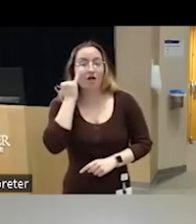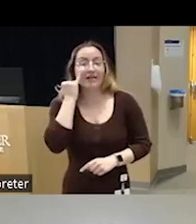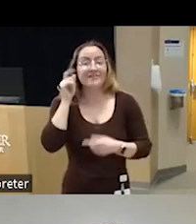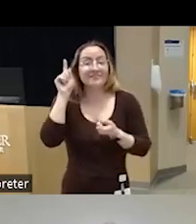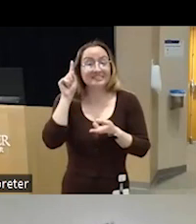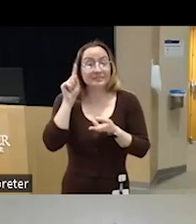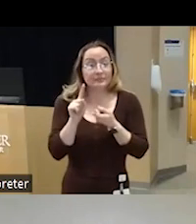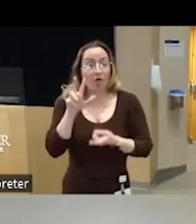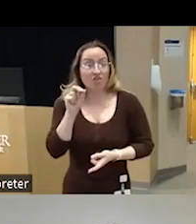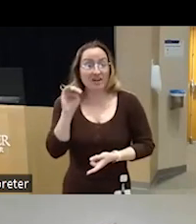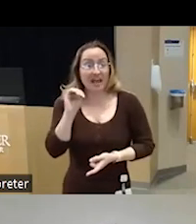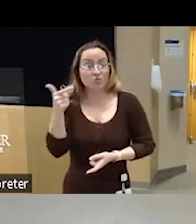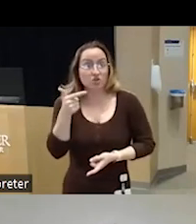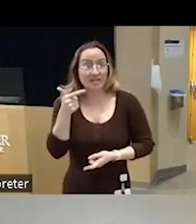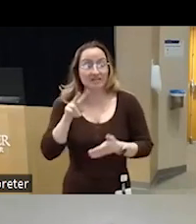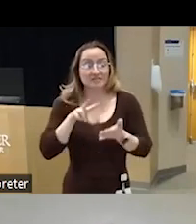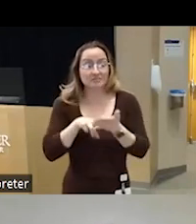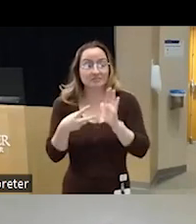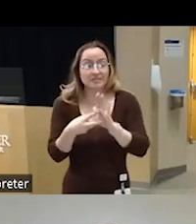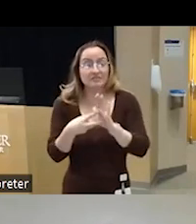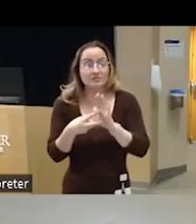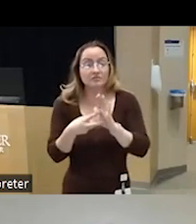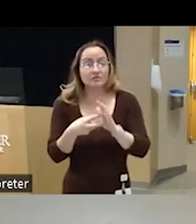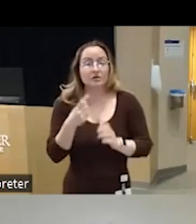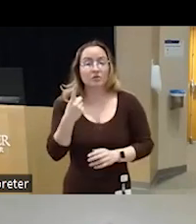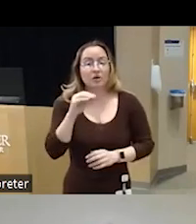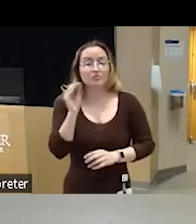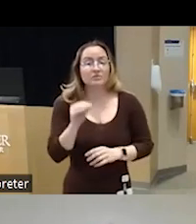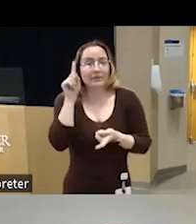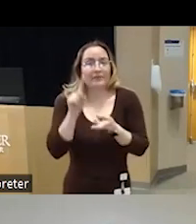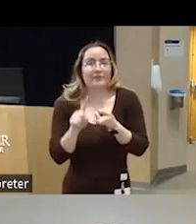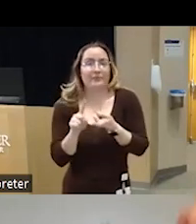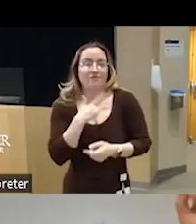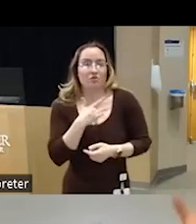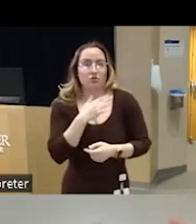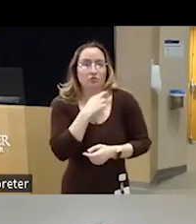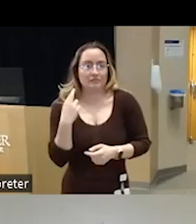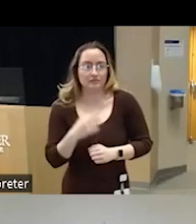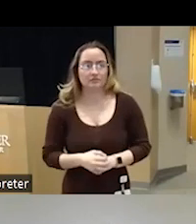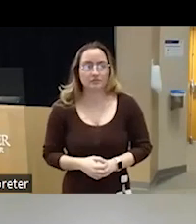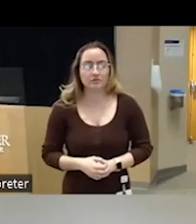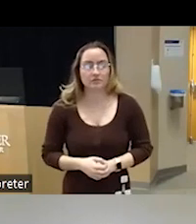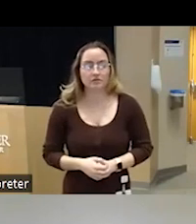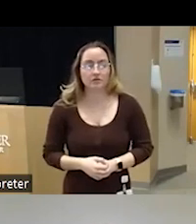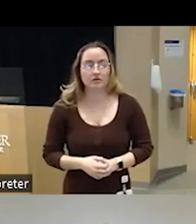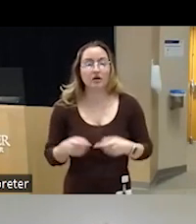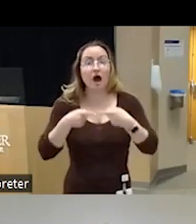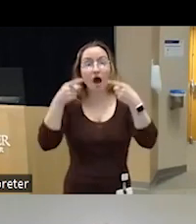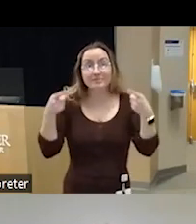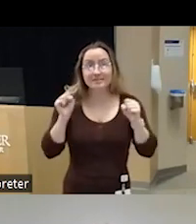1% decrease of coronary heart disease risk, and the opposite may be true when you increase LDL cholesterol.